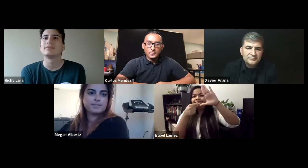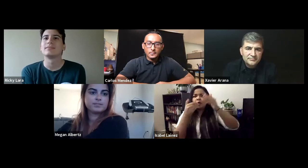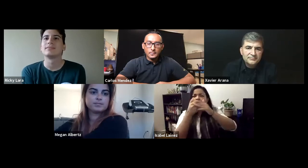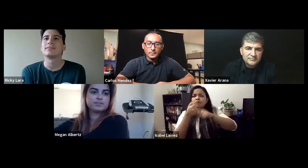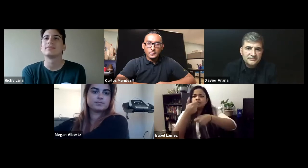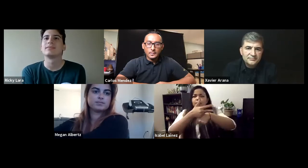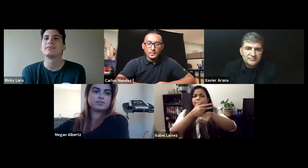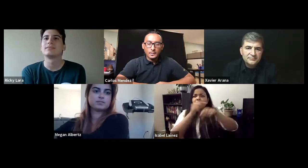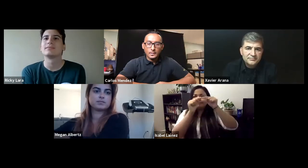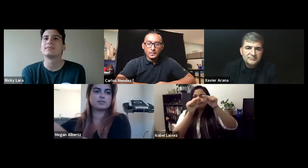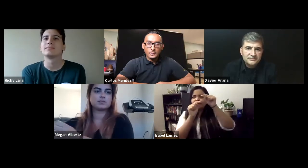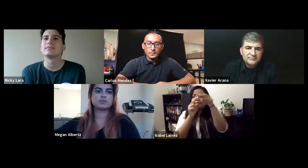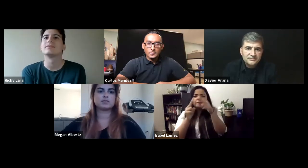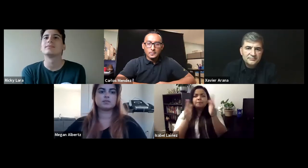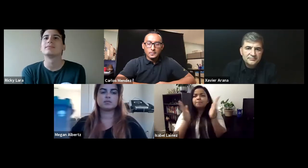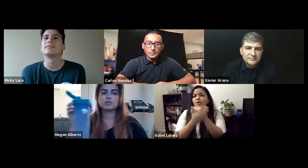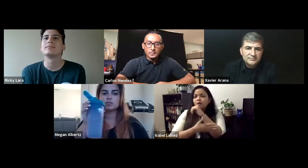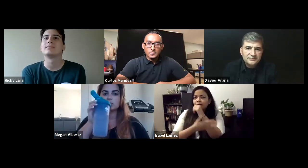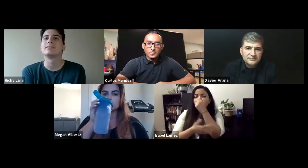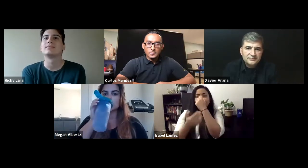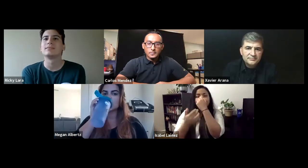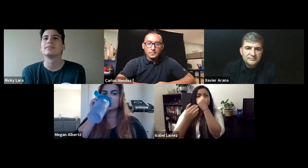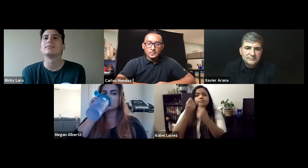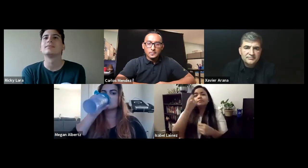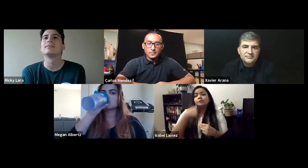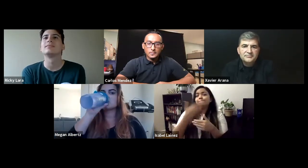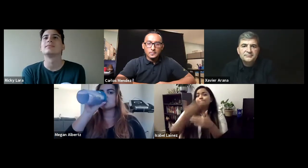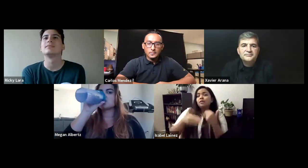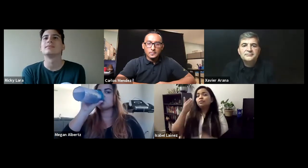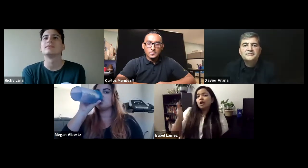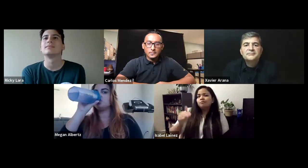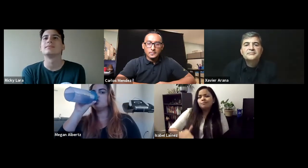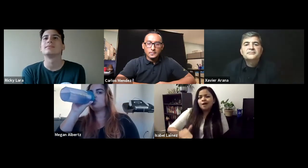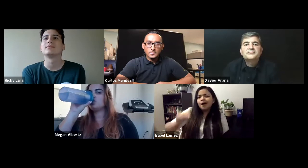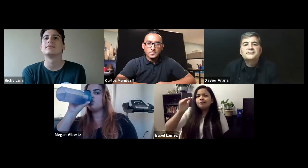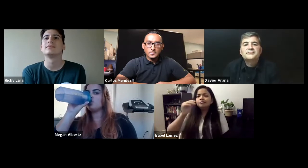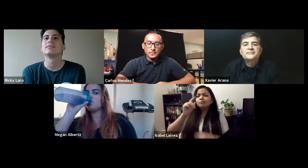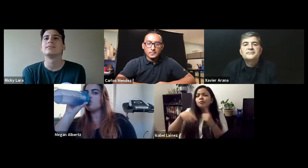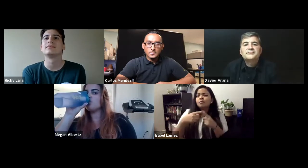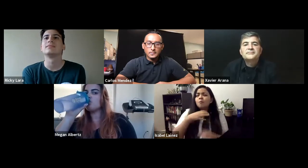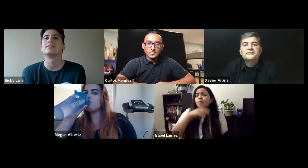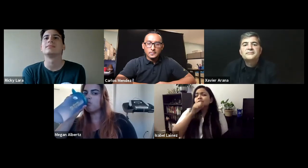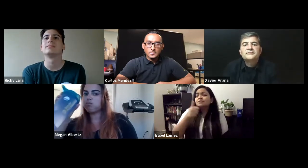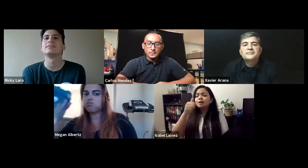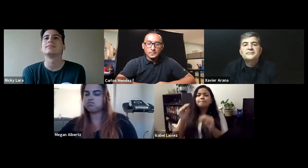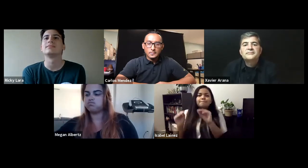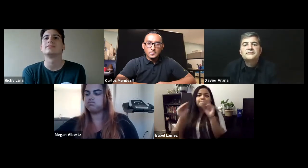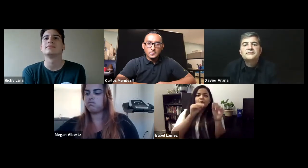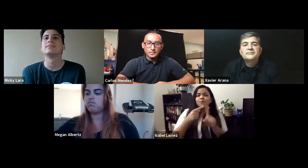It's where...near Panama, where, uh, Central America meets South America.